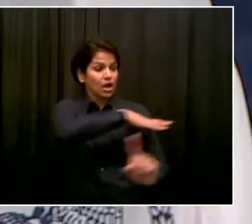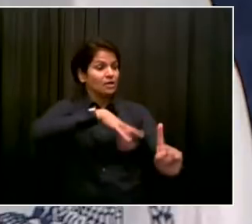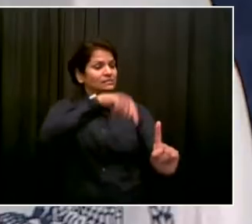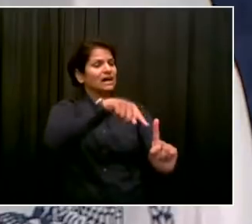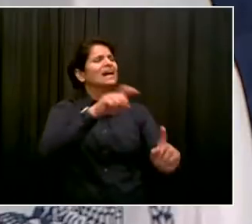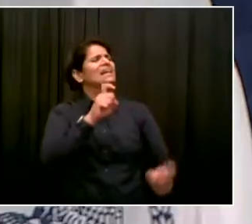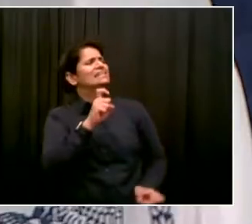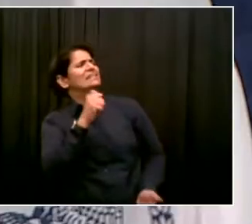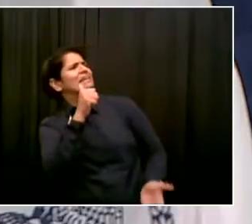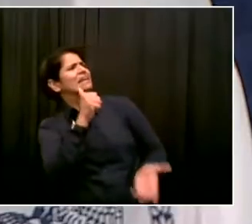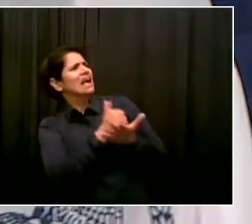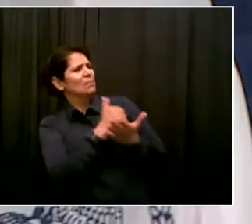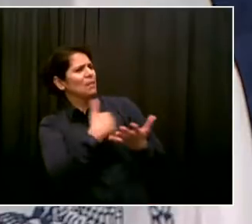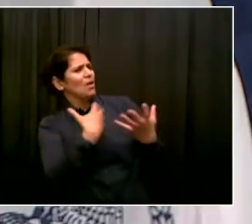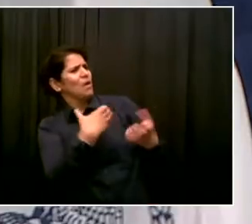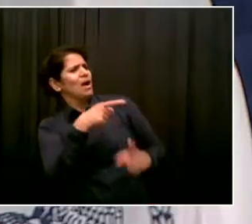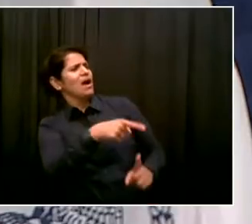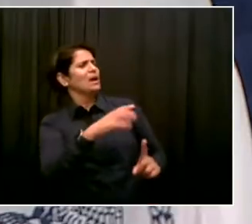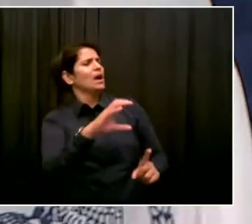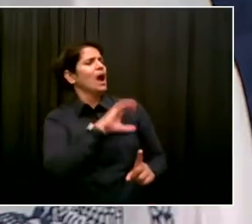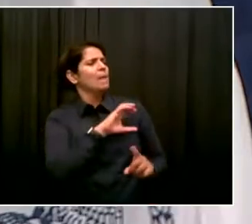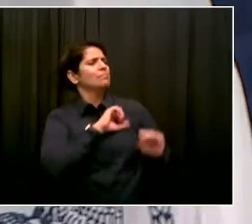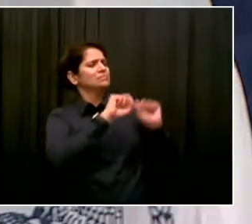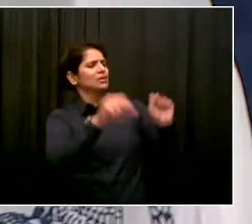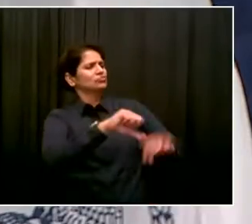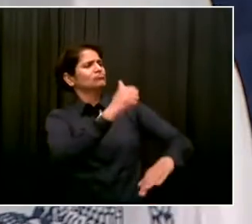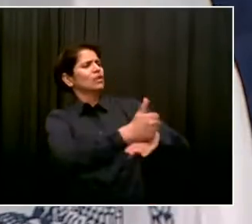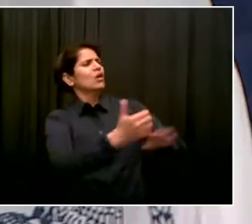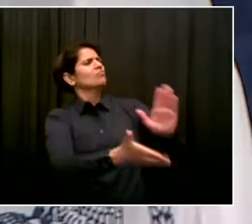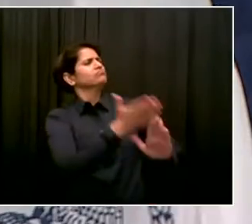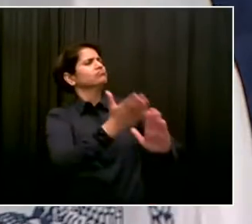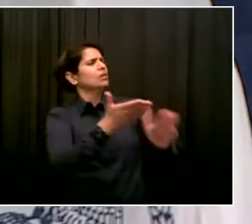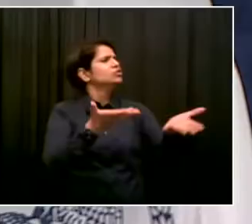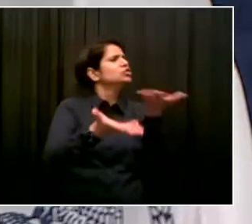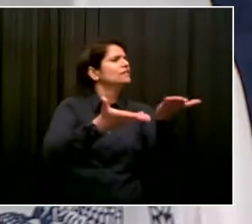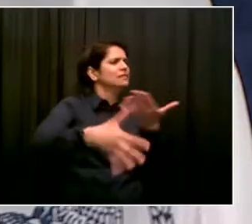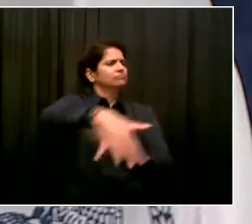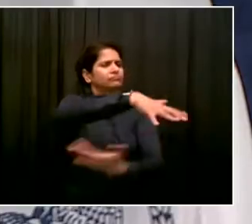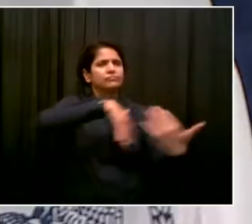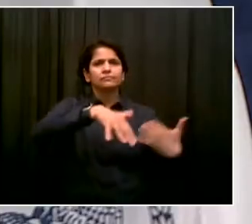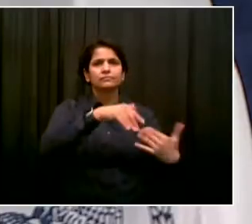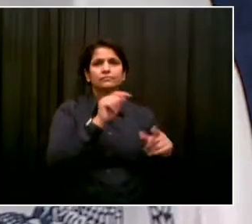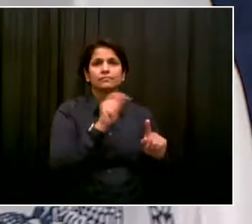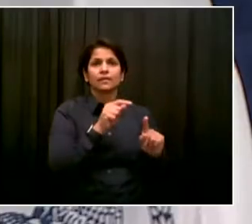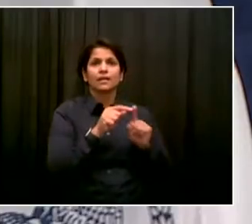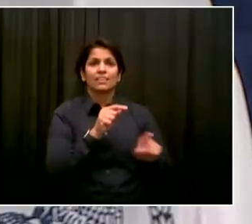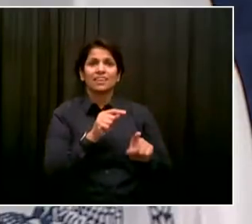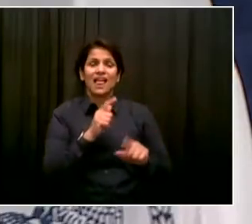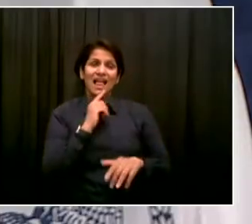HEARD FROM ALL THE ELECTED OFICFIALS SOMEITHNIG N E TH COMMUNITY PEOPLE HAVE BEEN ASKING FOR FOR A LONG